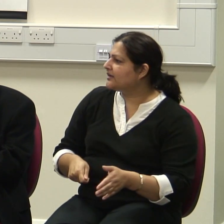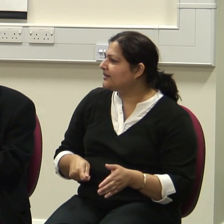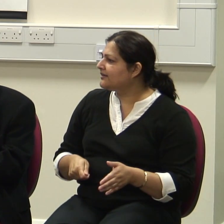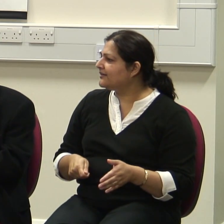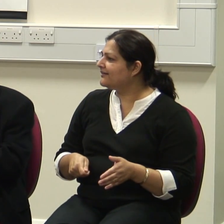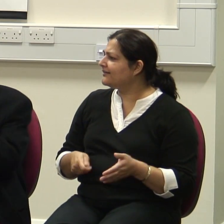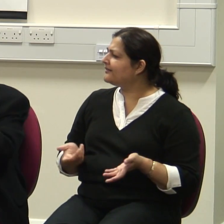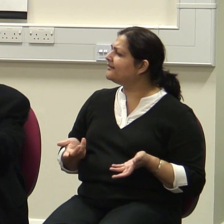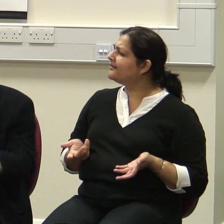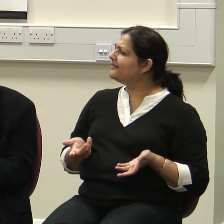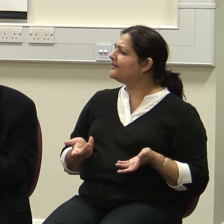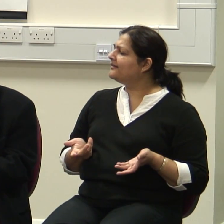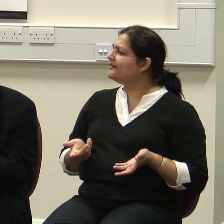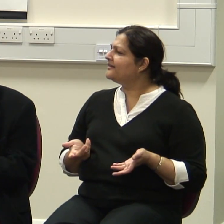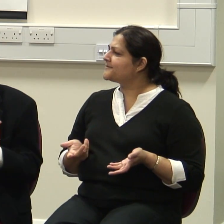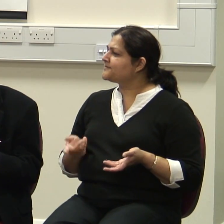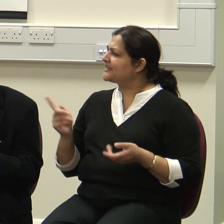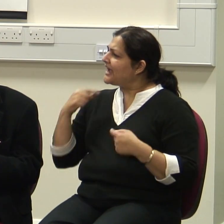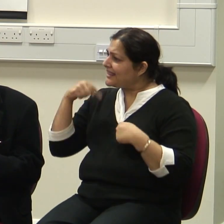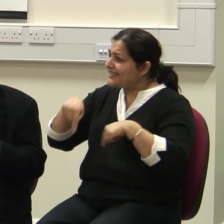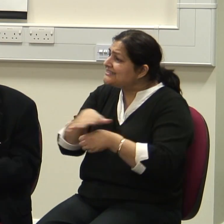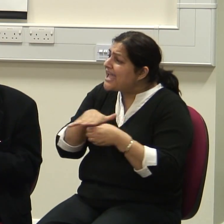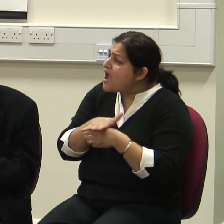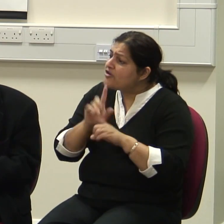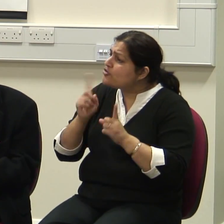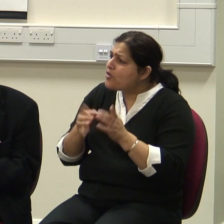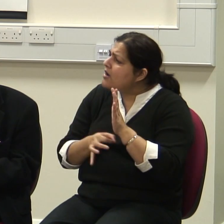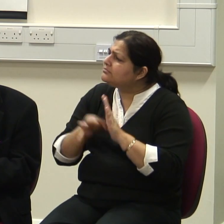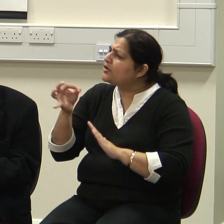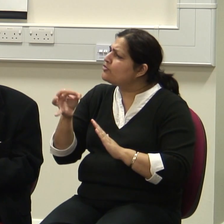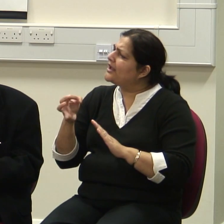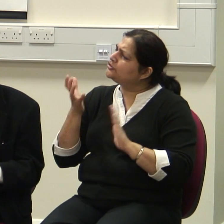field until this is taken care of. First, you have to abolish slavery, then you can